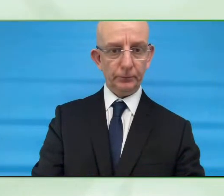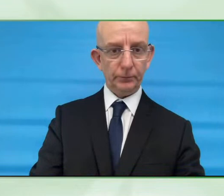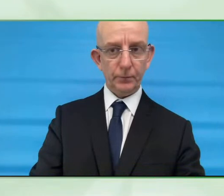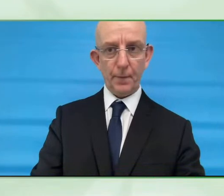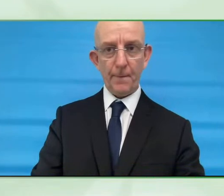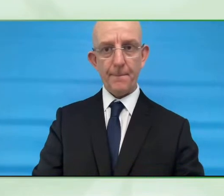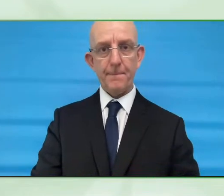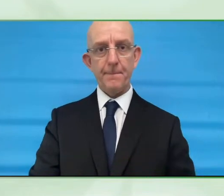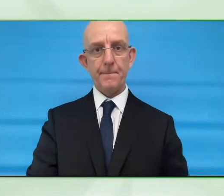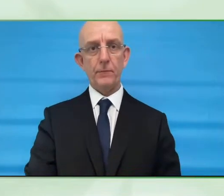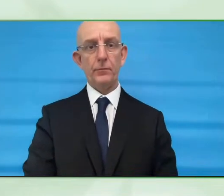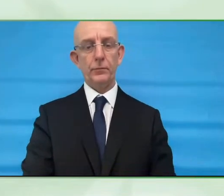, But afternoon.